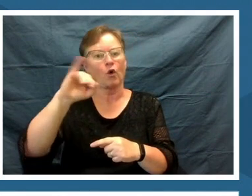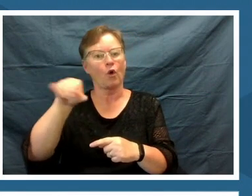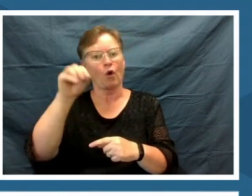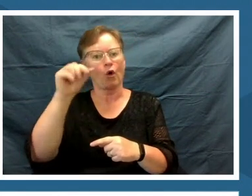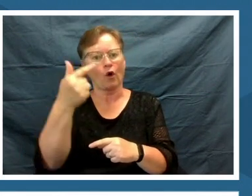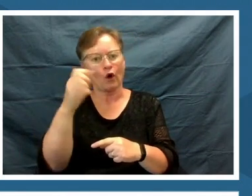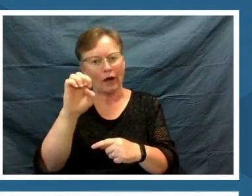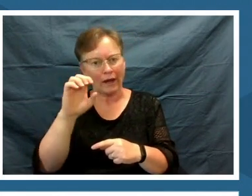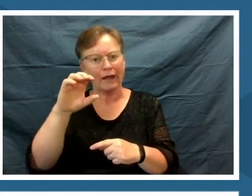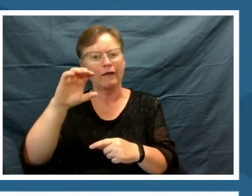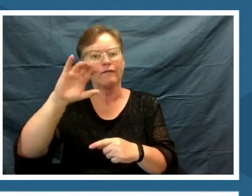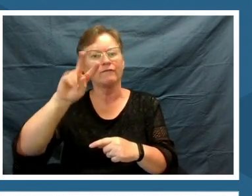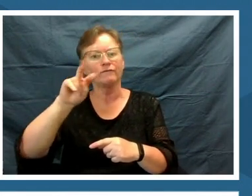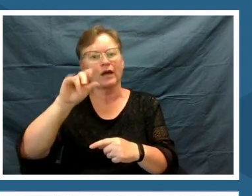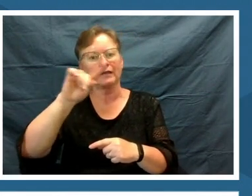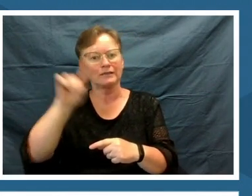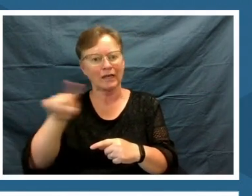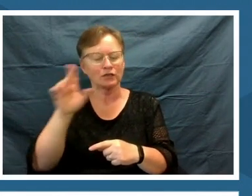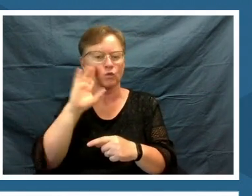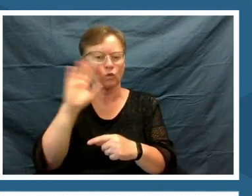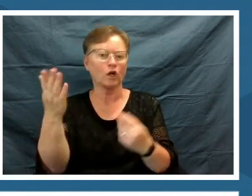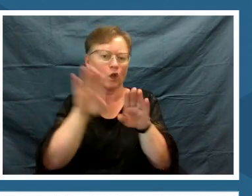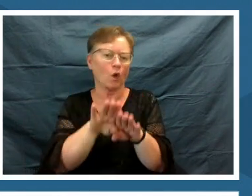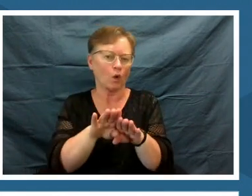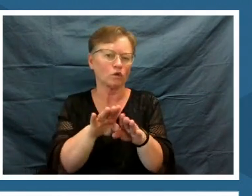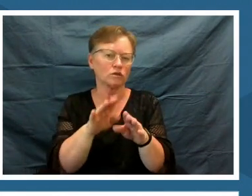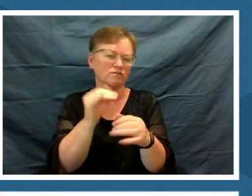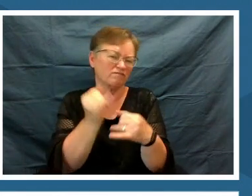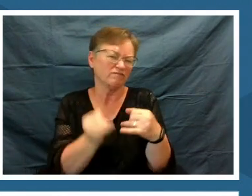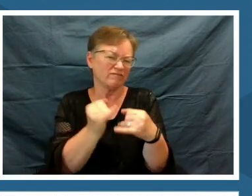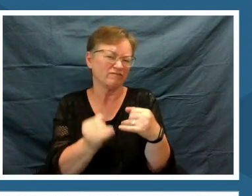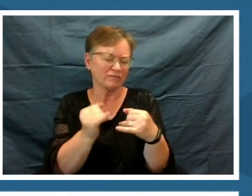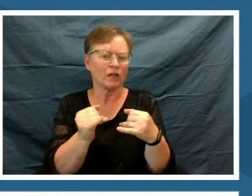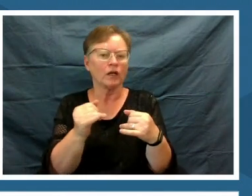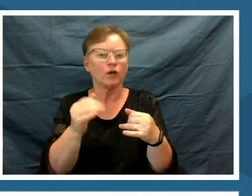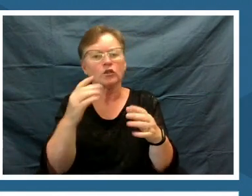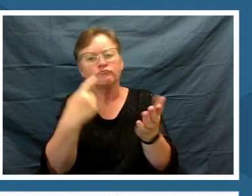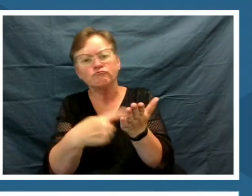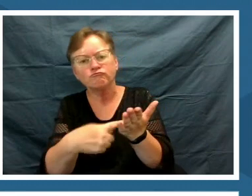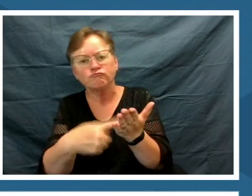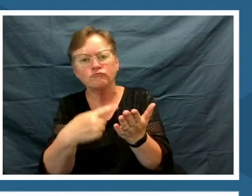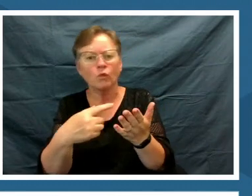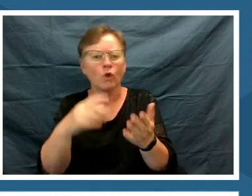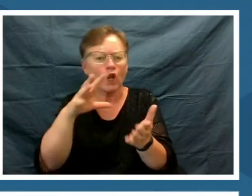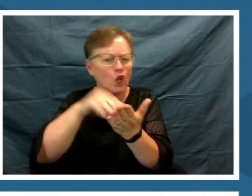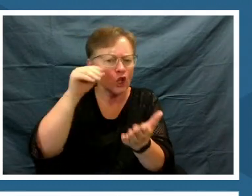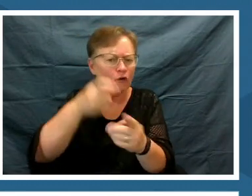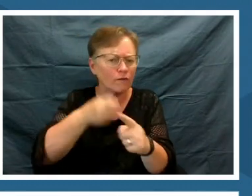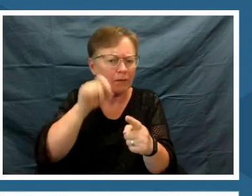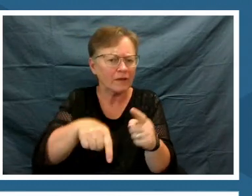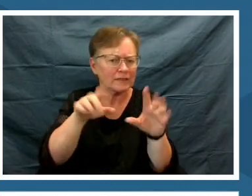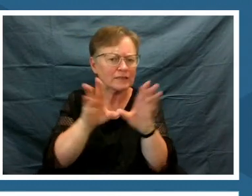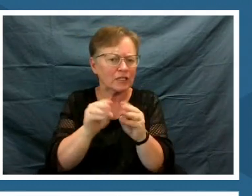reflecting on what the big key takeaways are from this particular session and